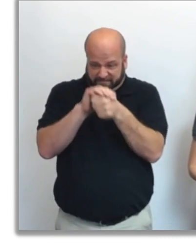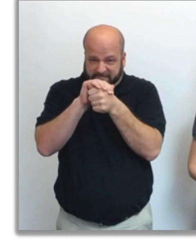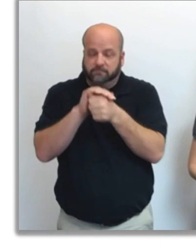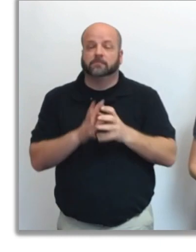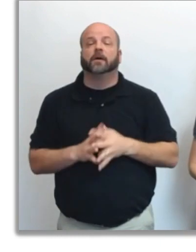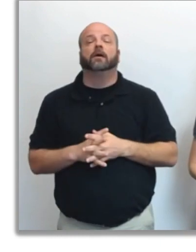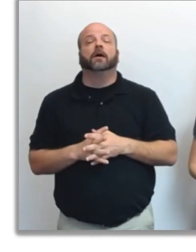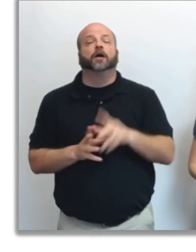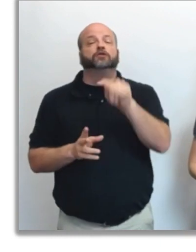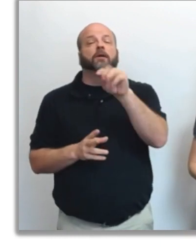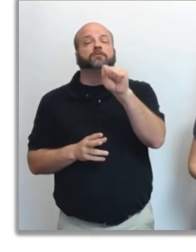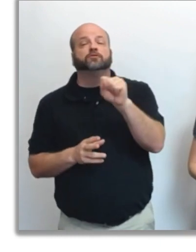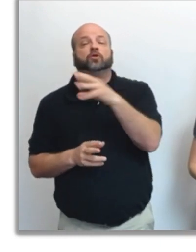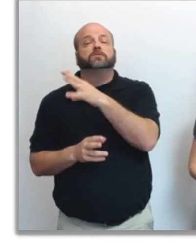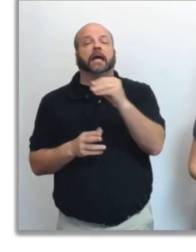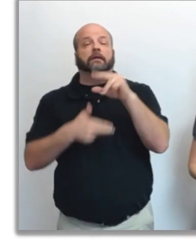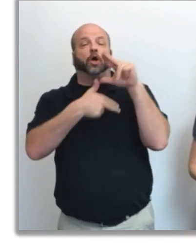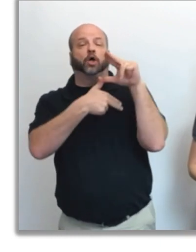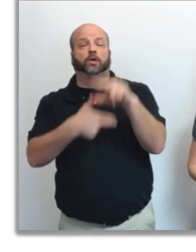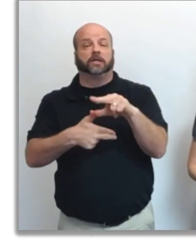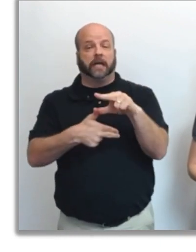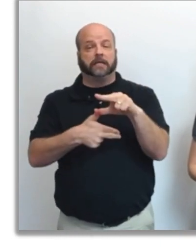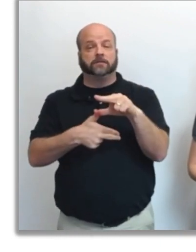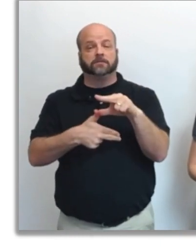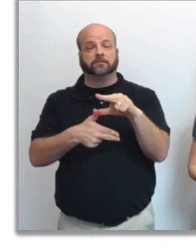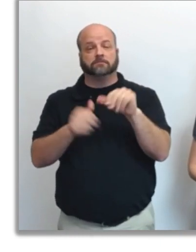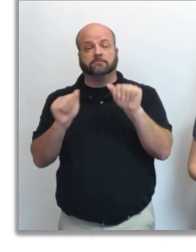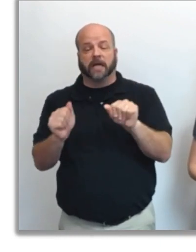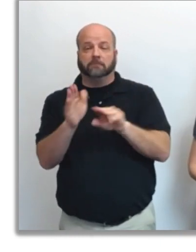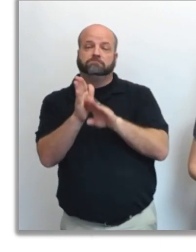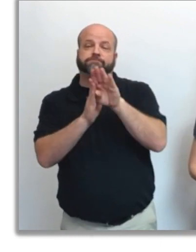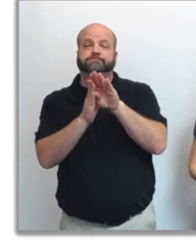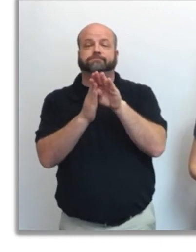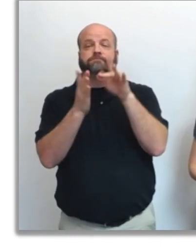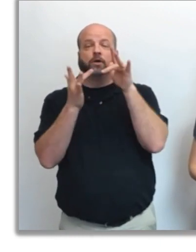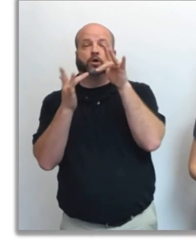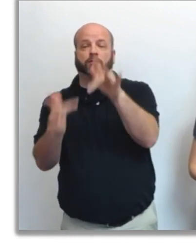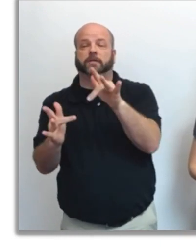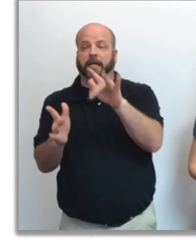Tropical storms and hurricanes also produce tornadoes in their outer rain bands.